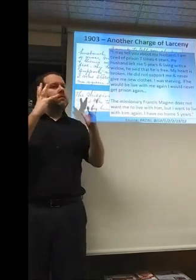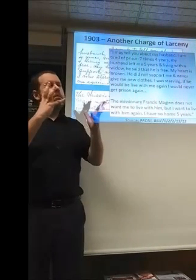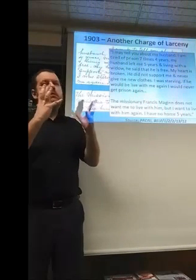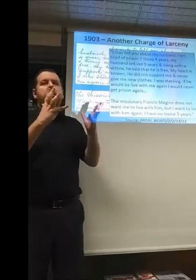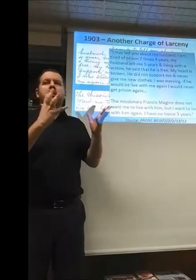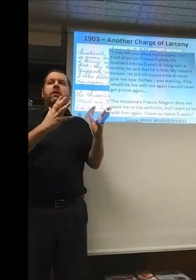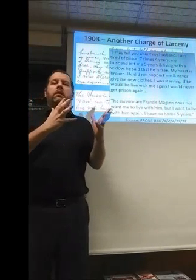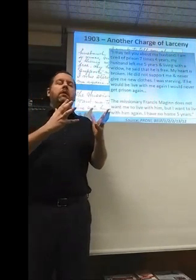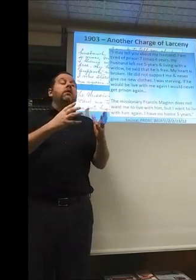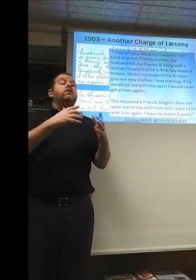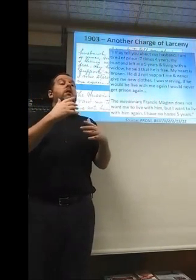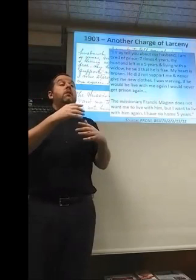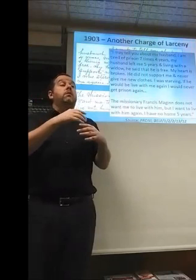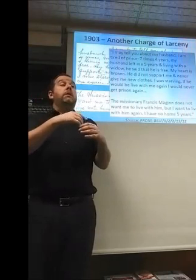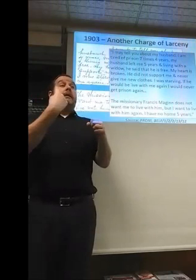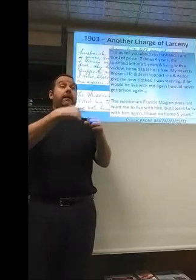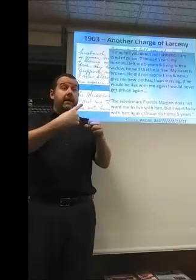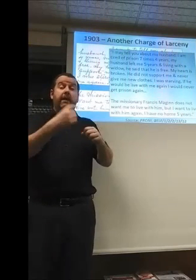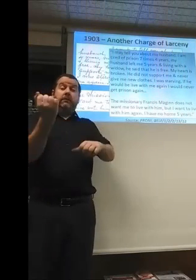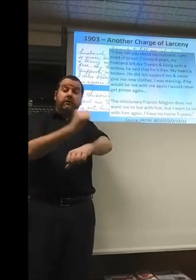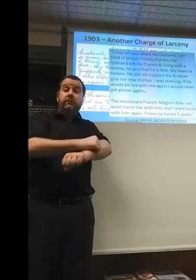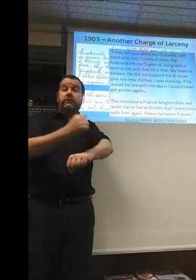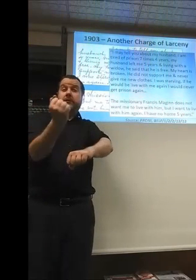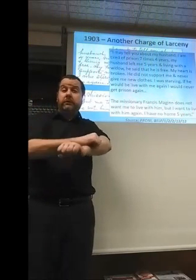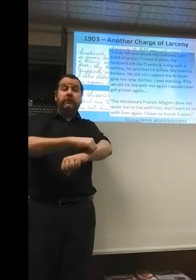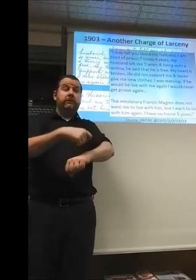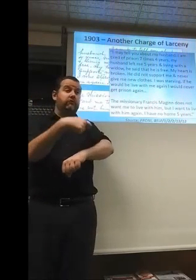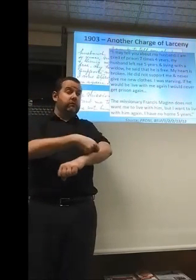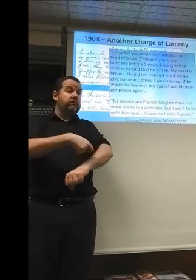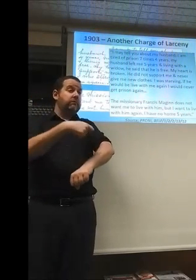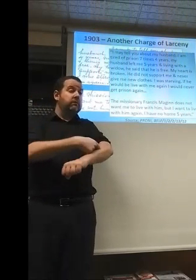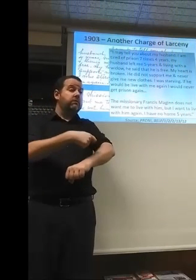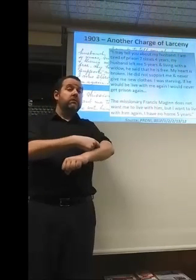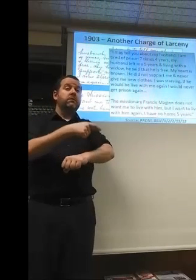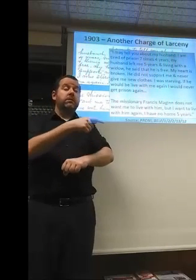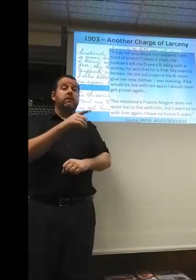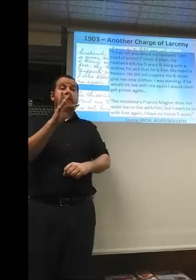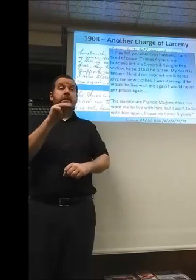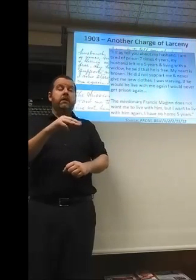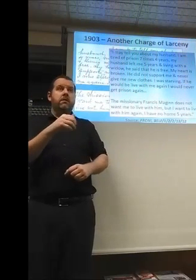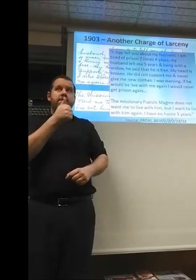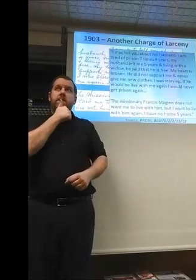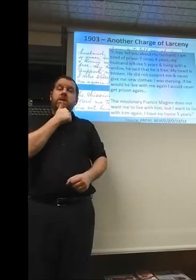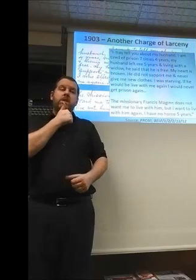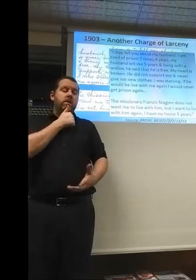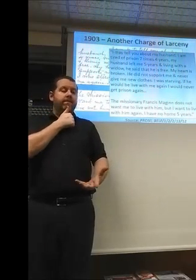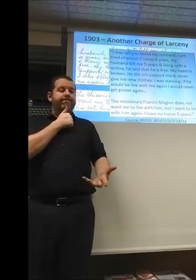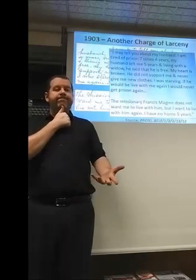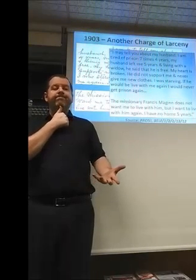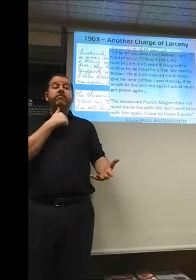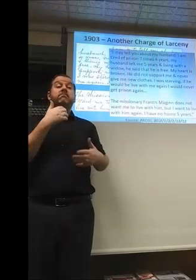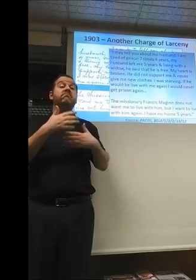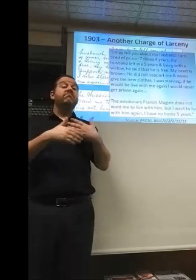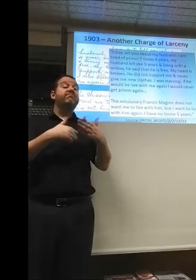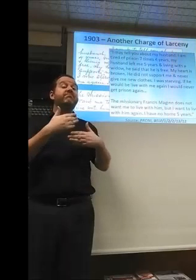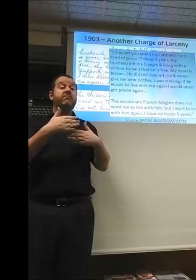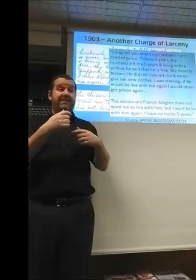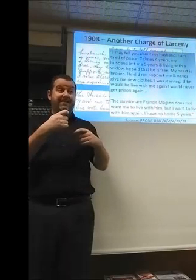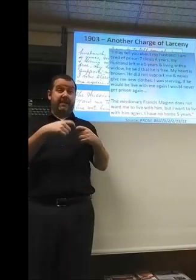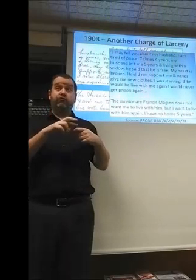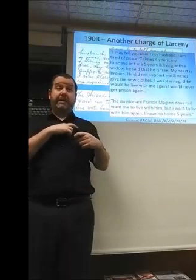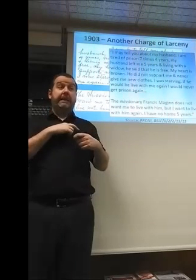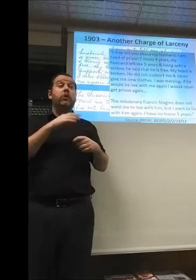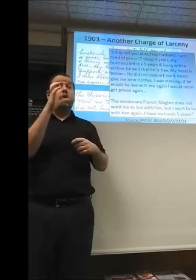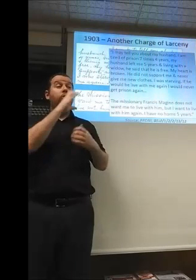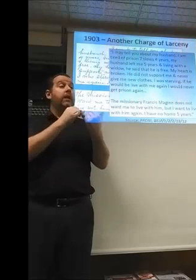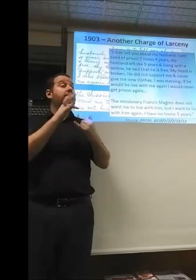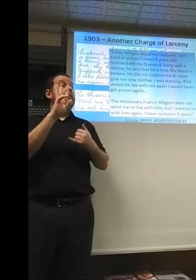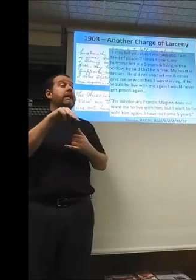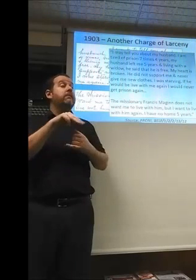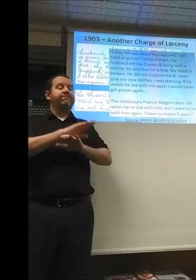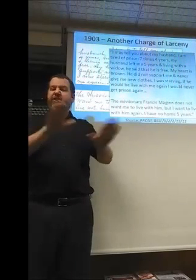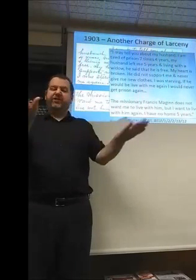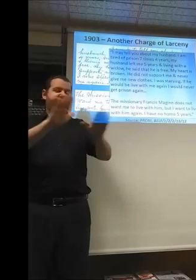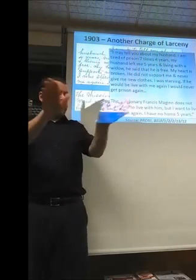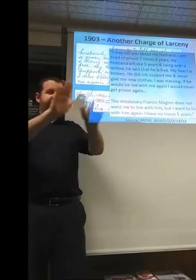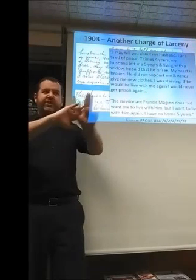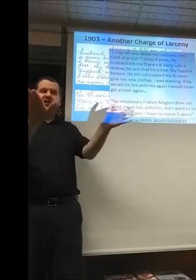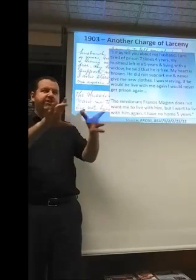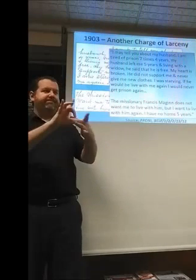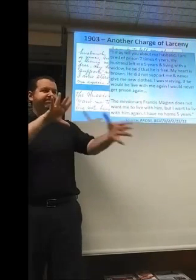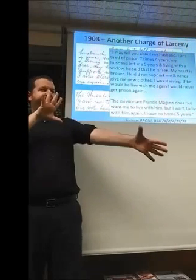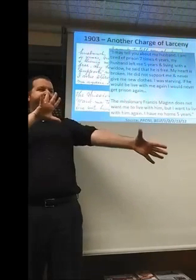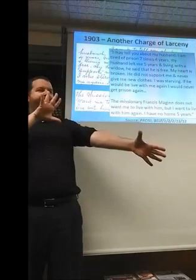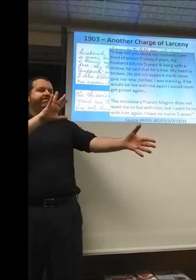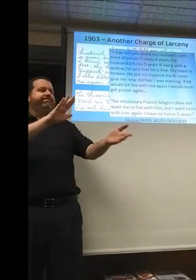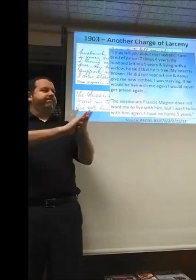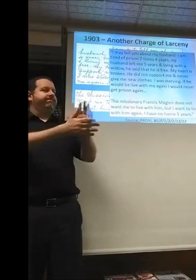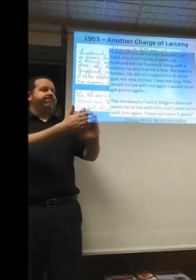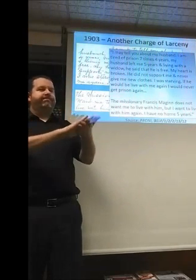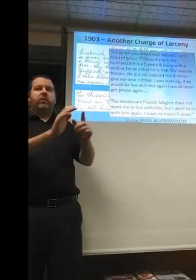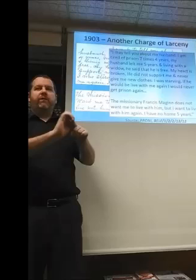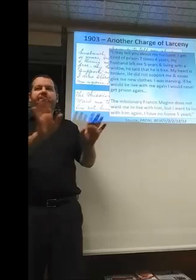But really, well done to Maria she was so brave to go in and tell her story and to try